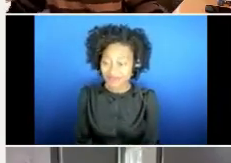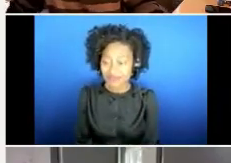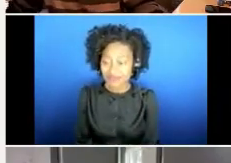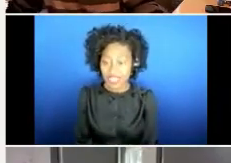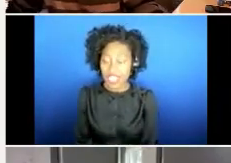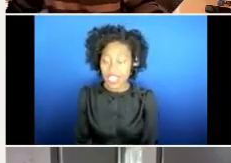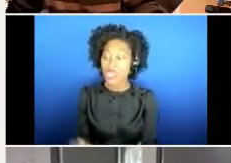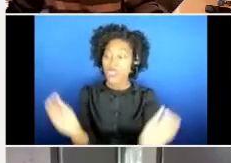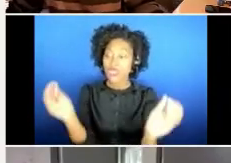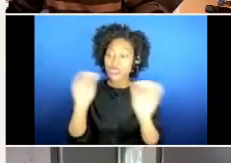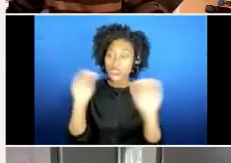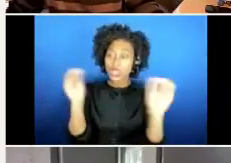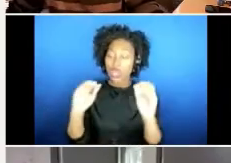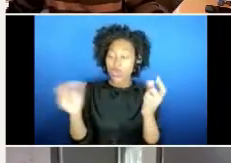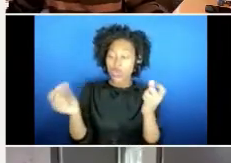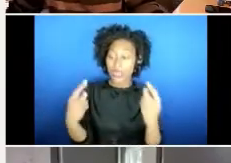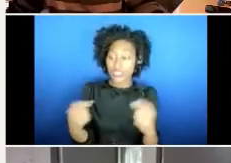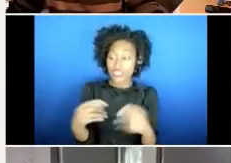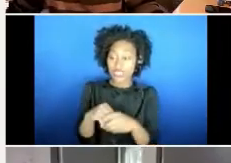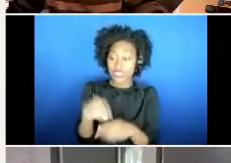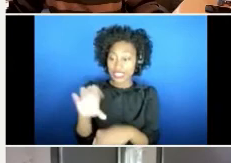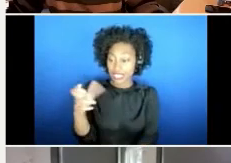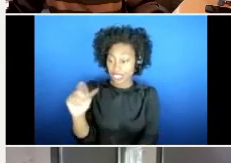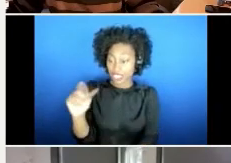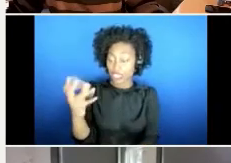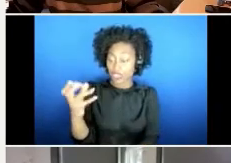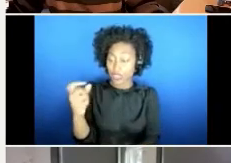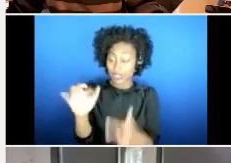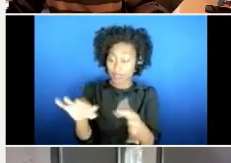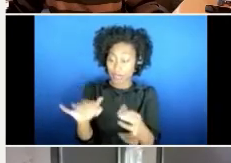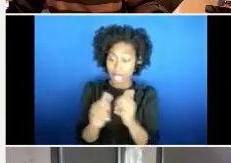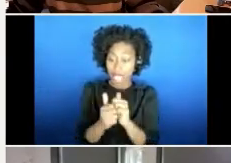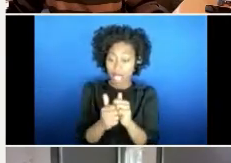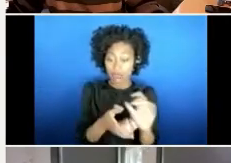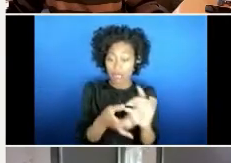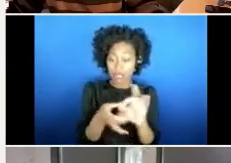the chat but do you want to quickly mention how to link to a video for example I don't